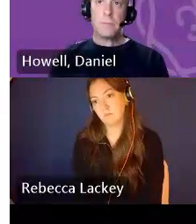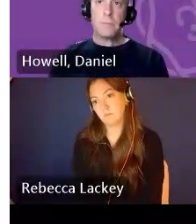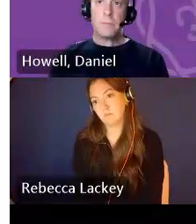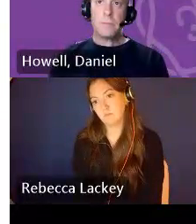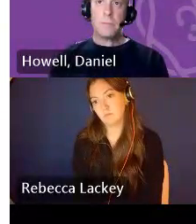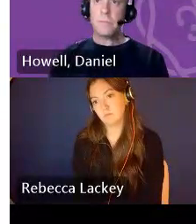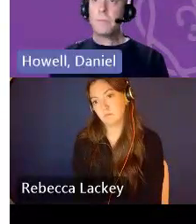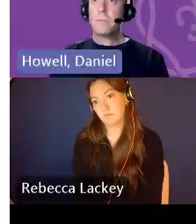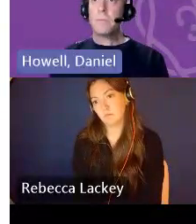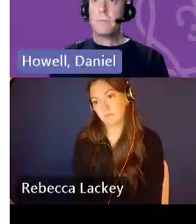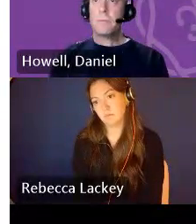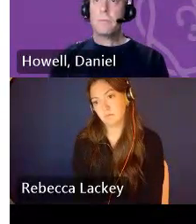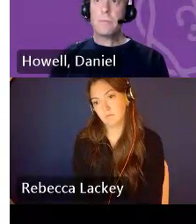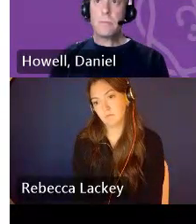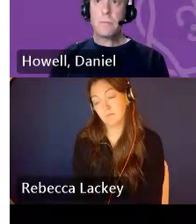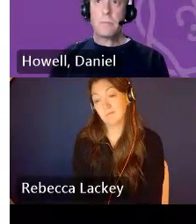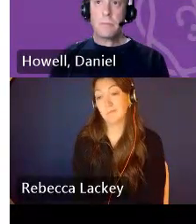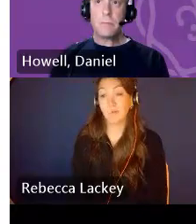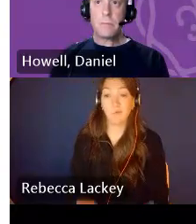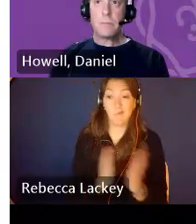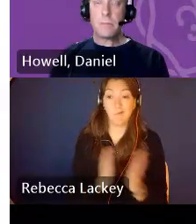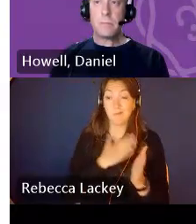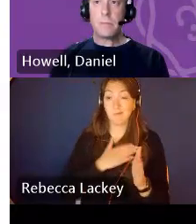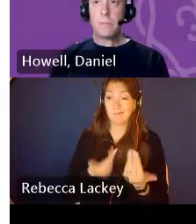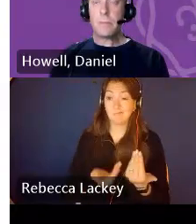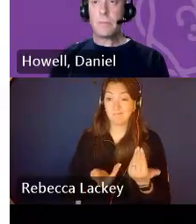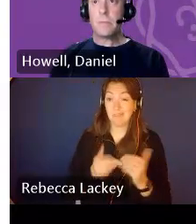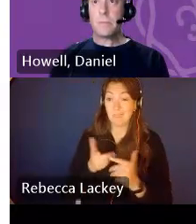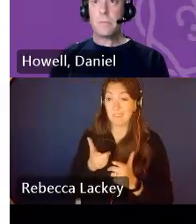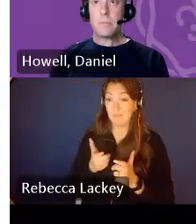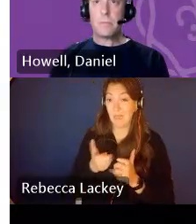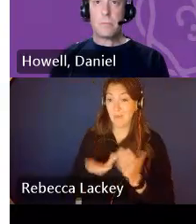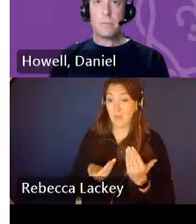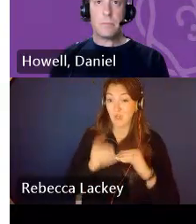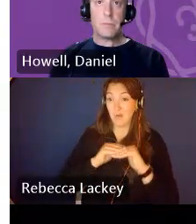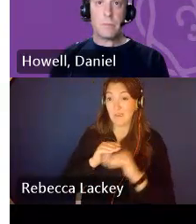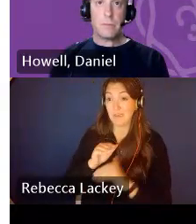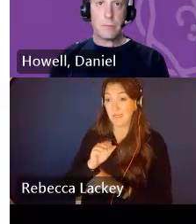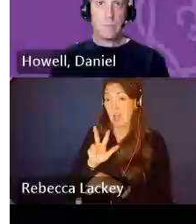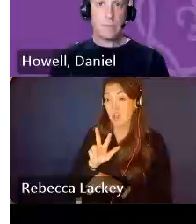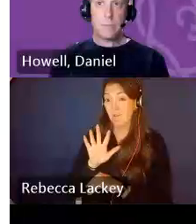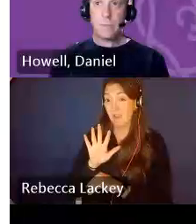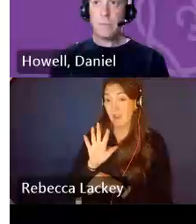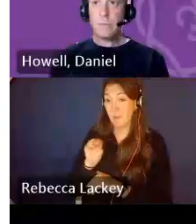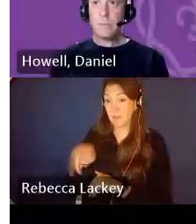Um, a request to please raise the speed limit on Dietrich to 35 mph. It would